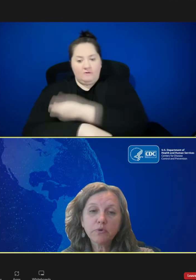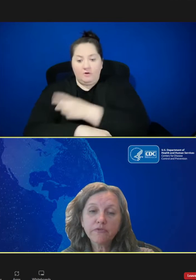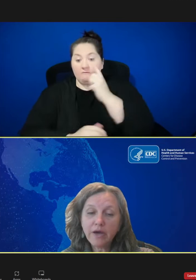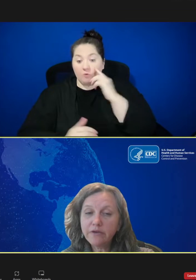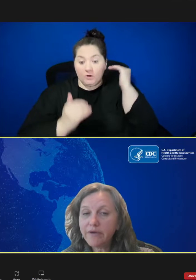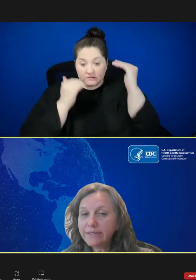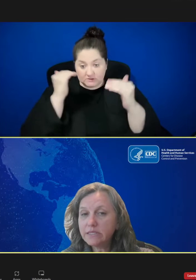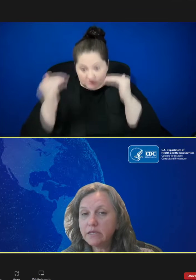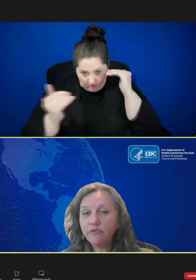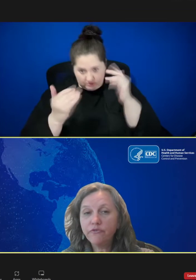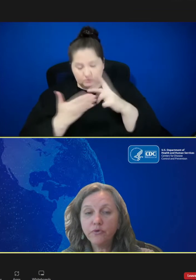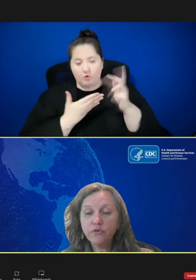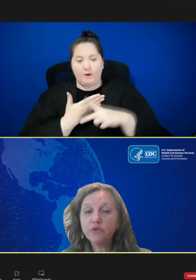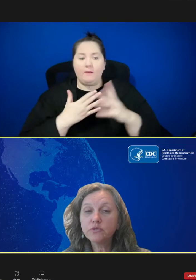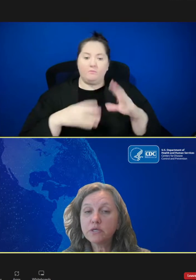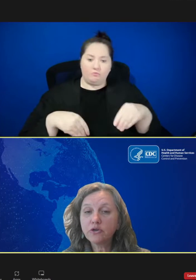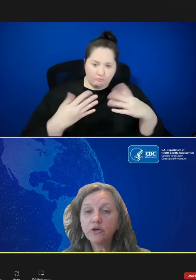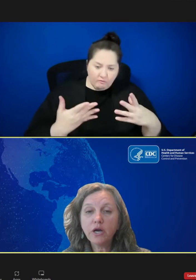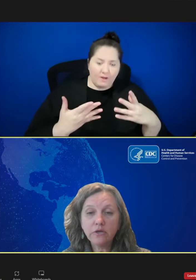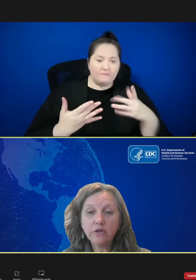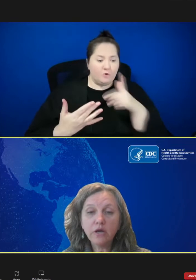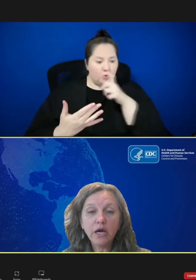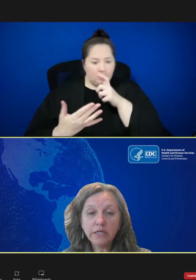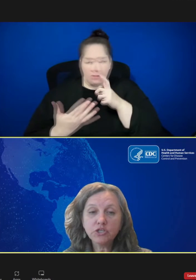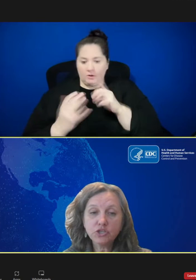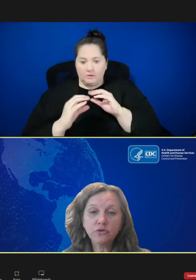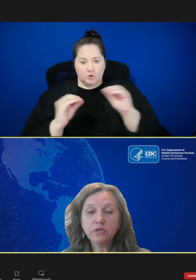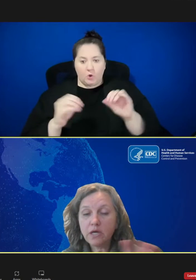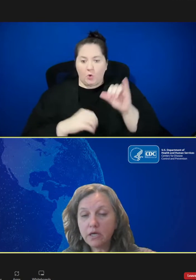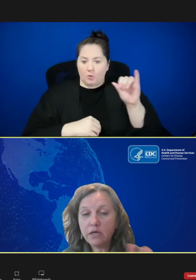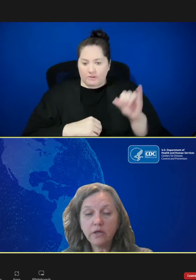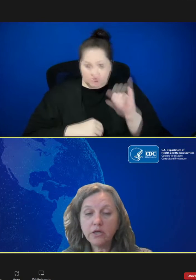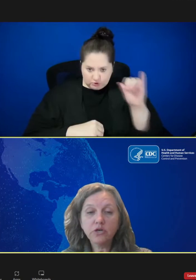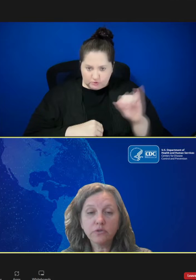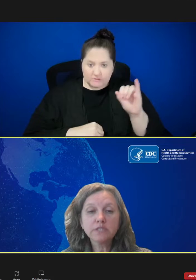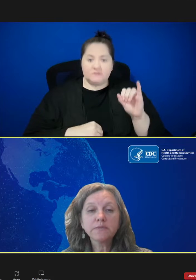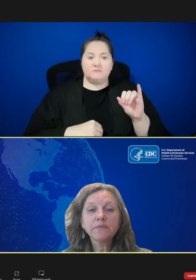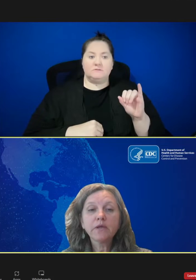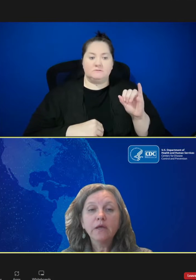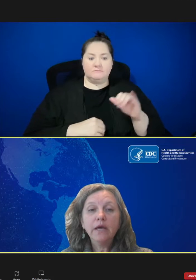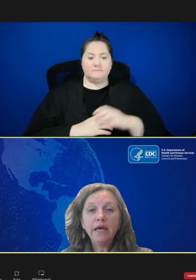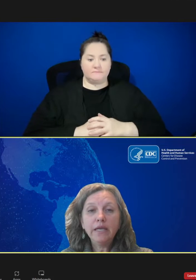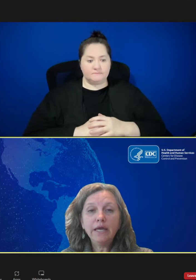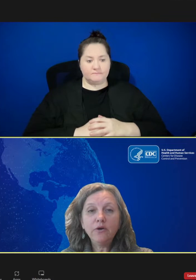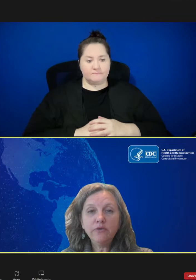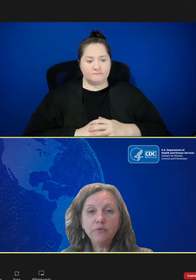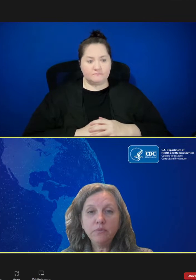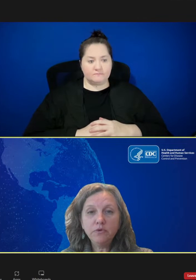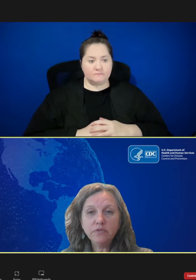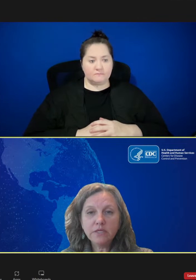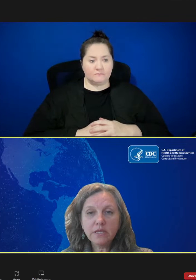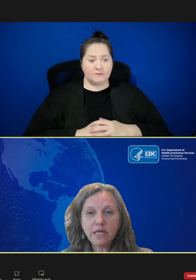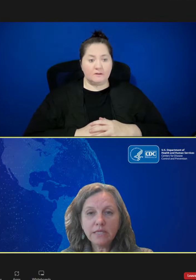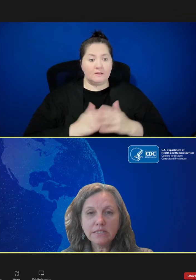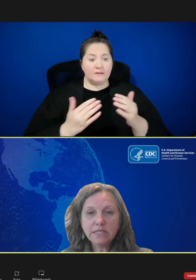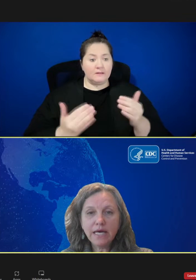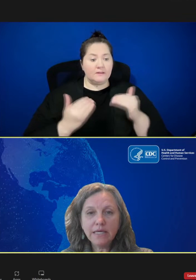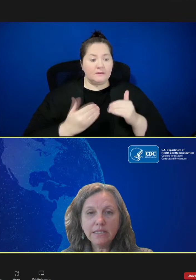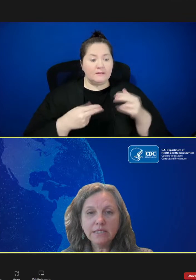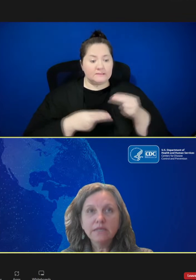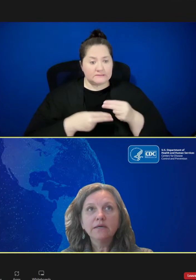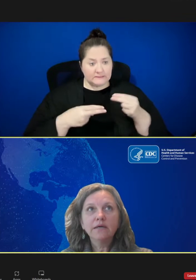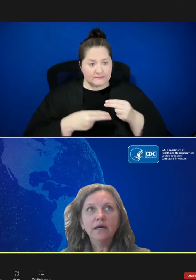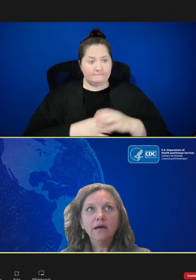provide vaccine for those that are uninsured adults. Now, if we move to the next slide.